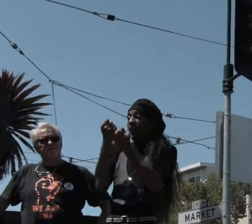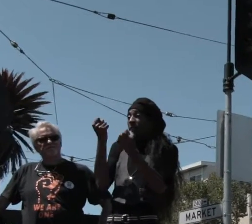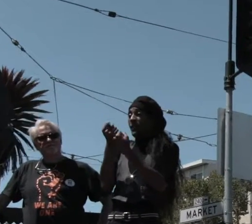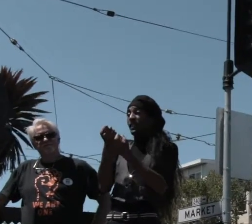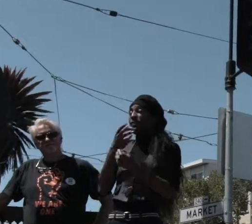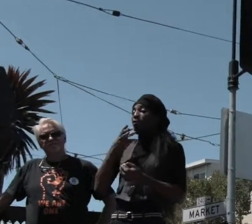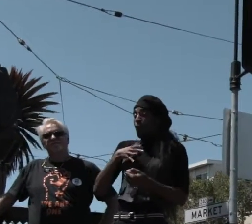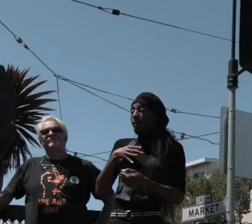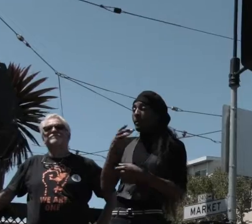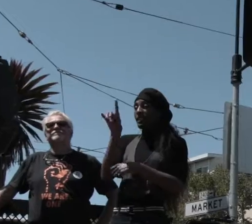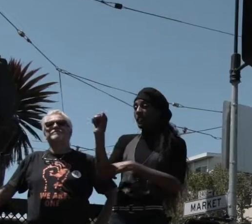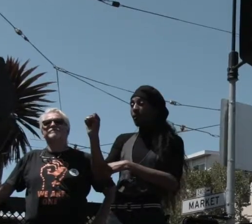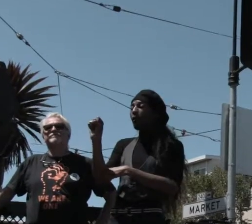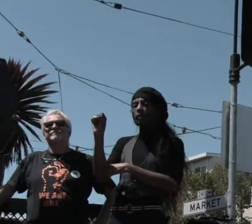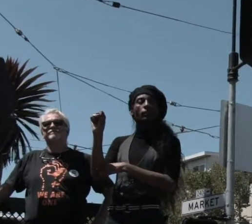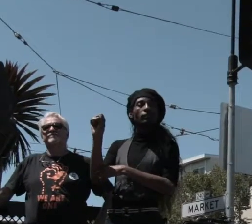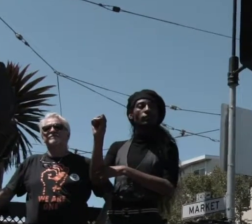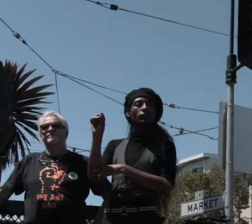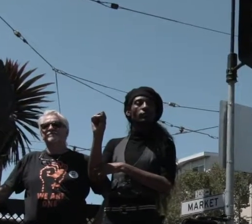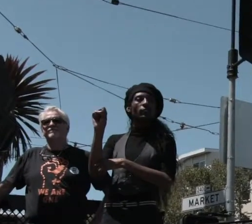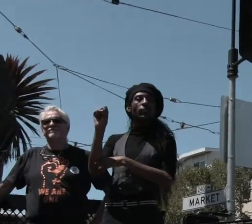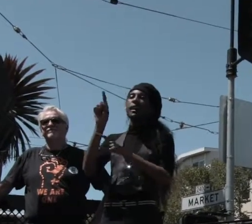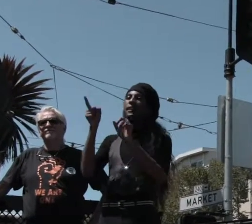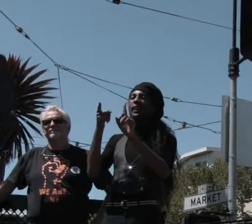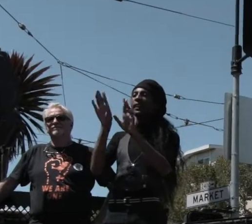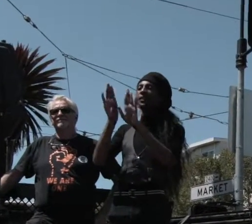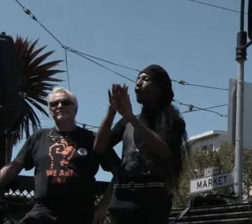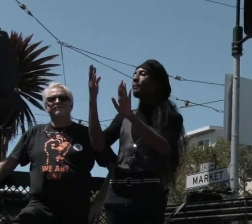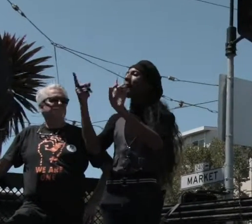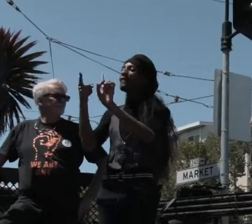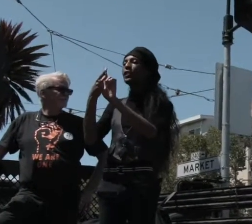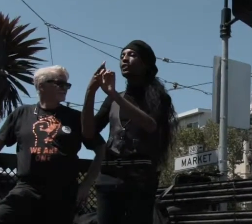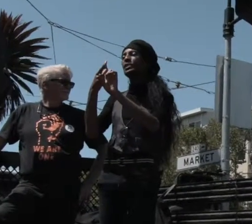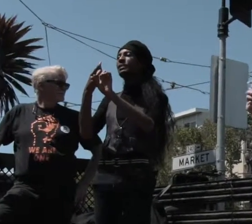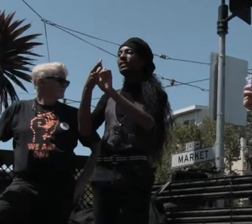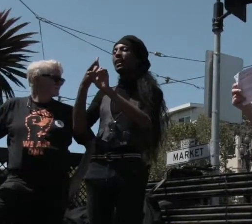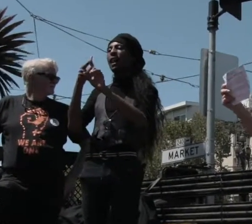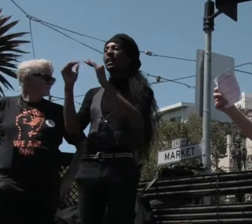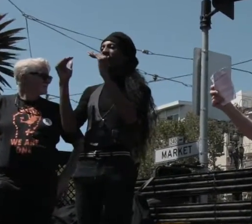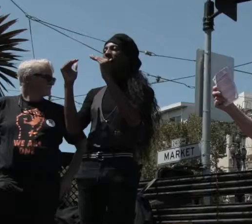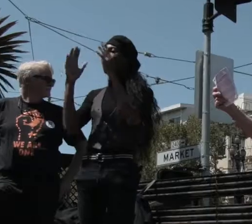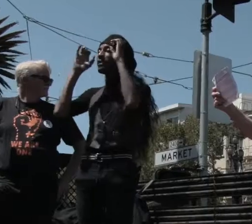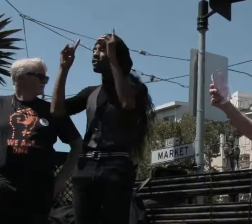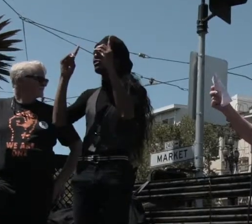floor of the federal Health, Education, and Welfare building in the Civic Center.